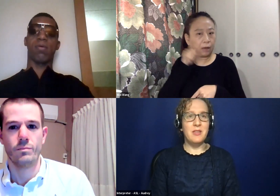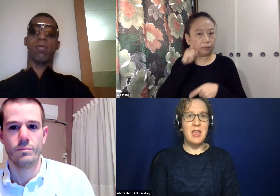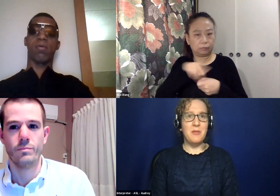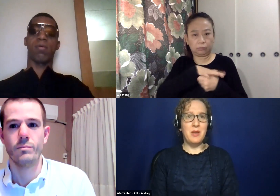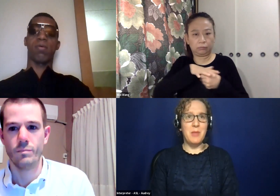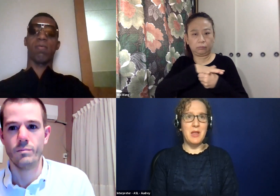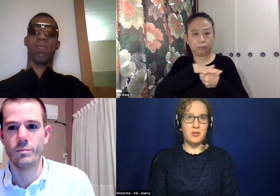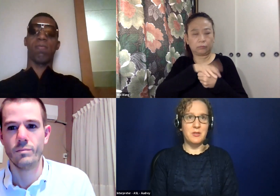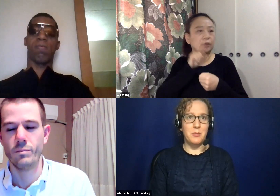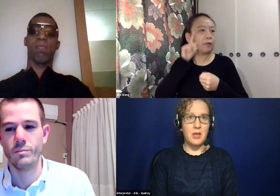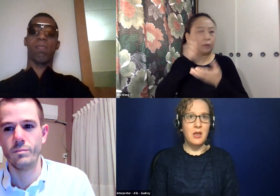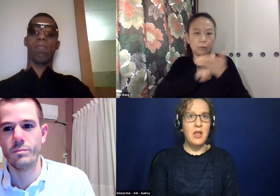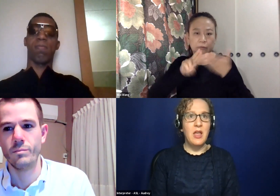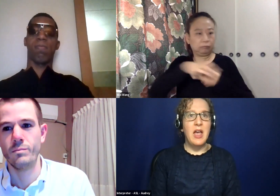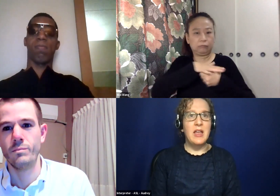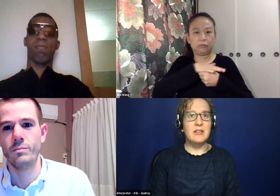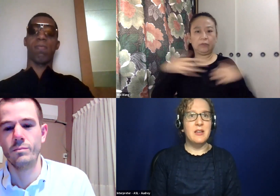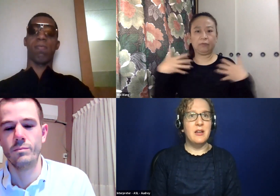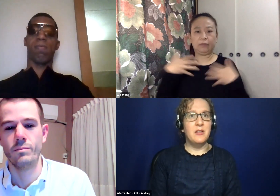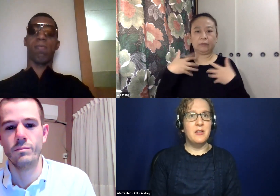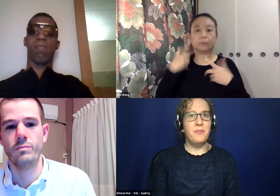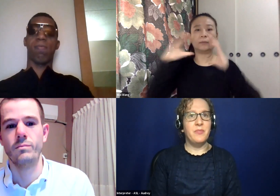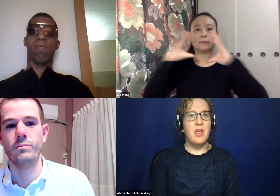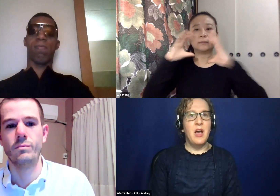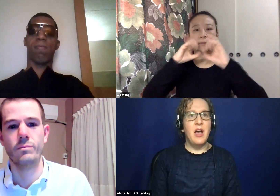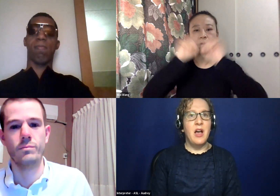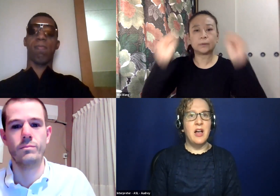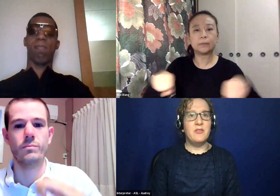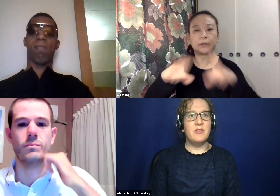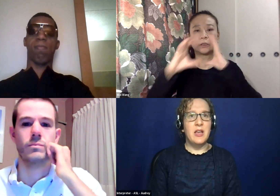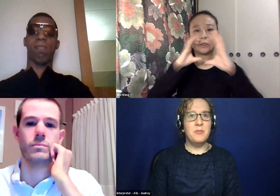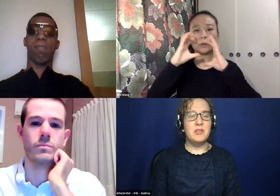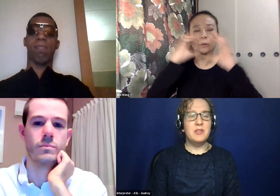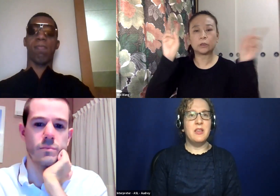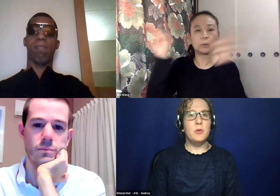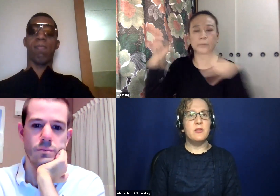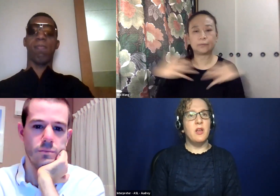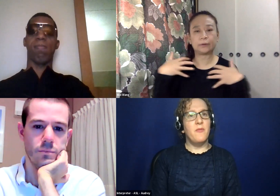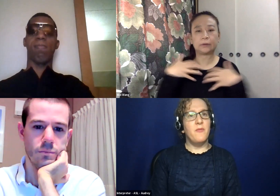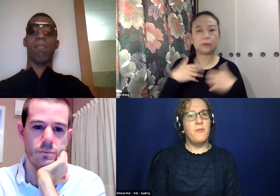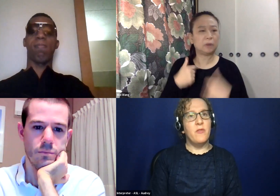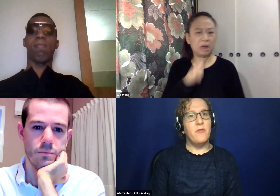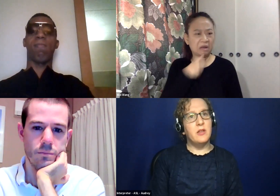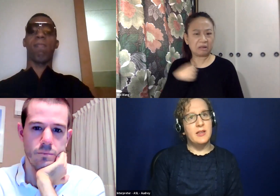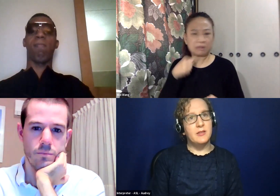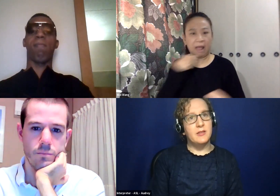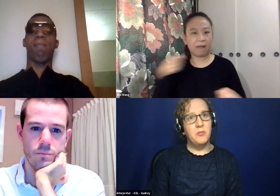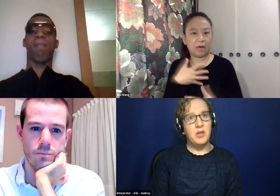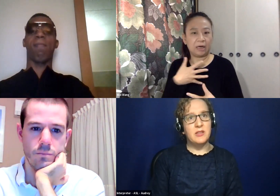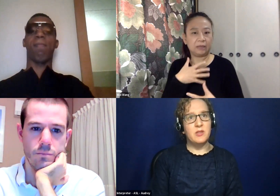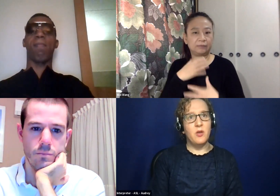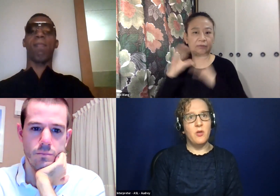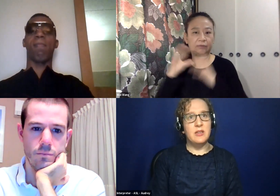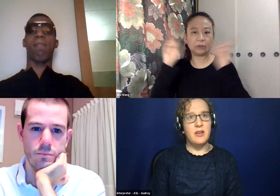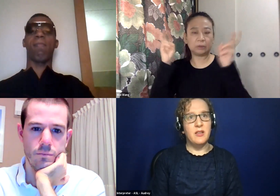felt that they had been mentors to me and a lot of times it felt isolating because I was the only